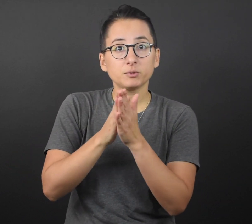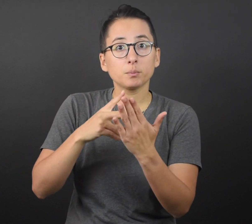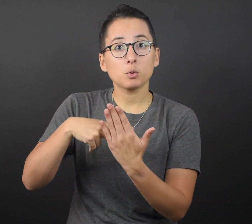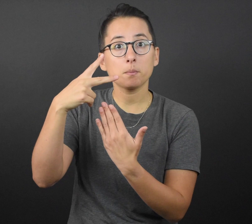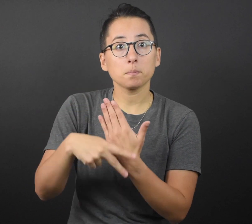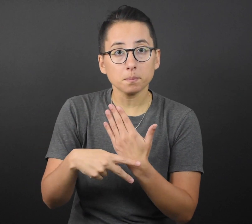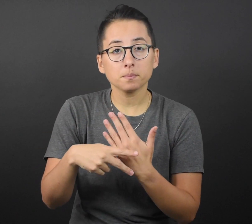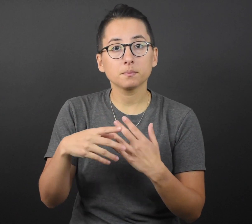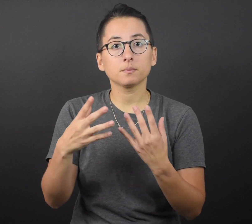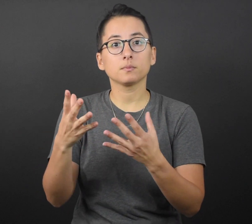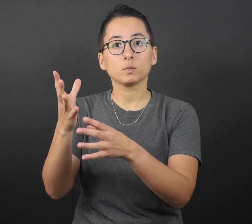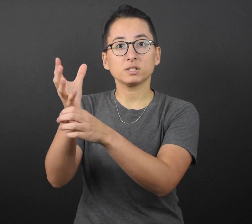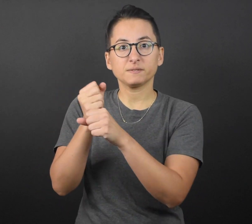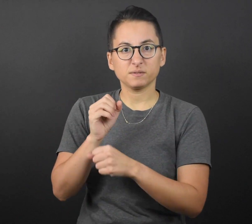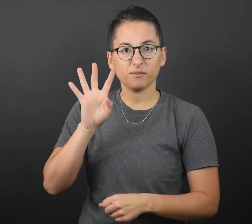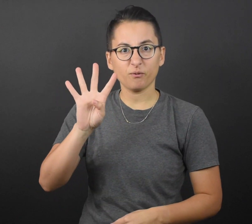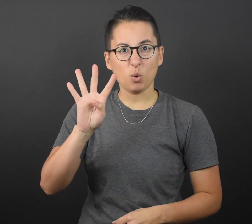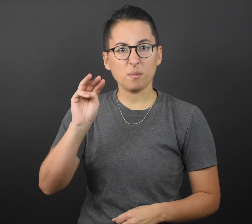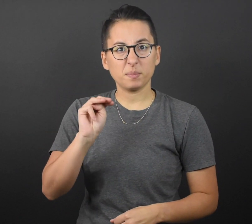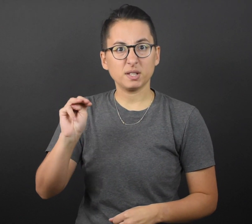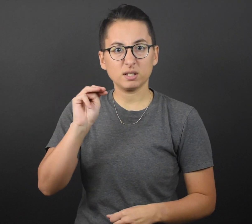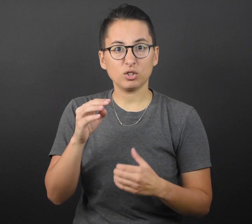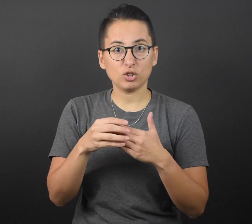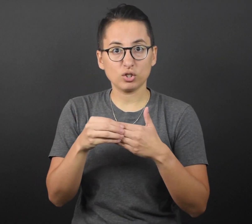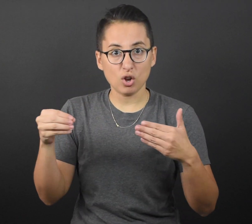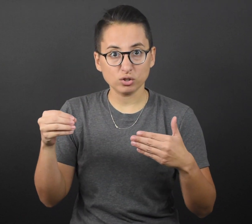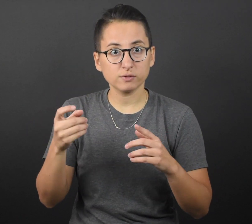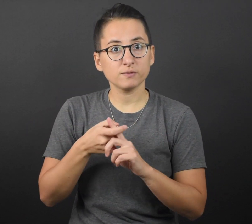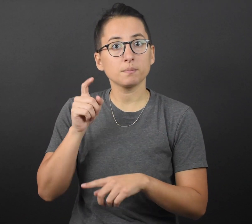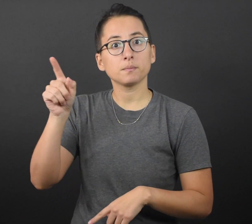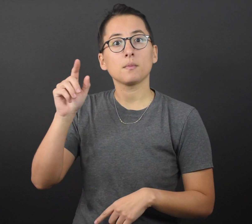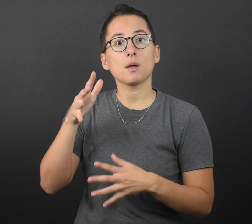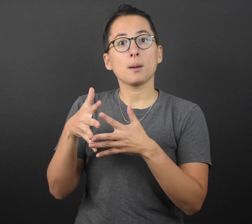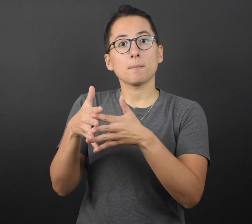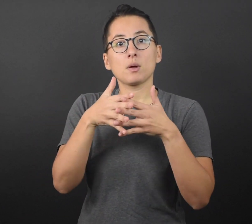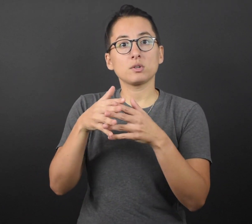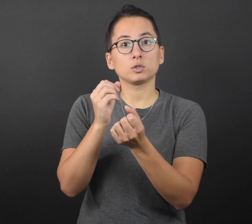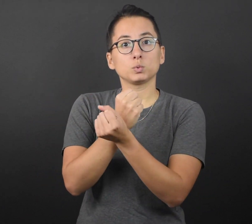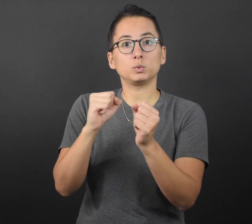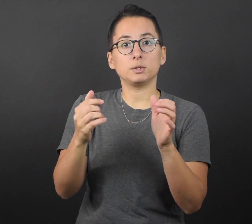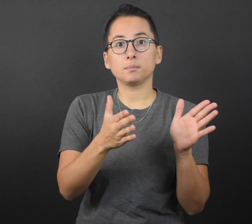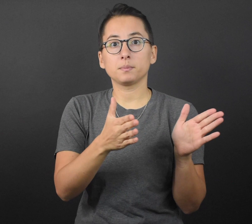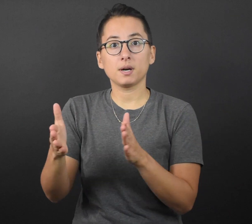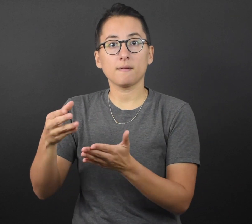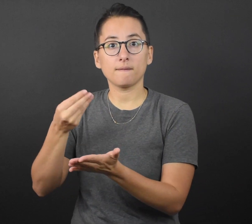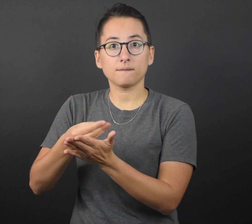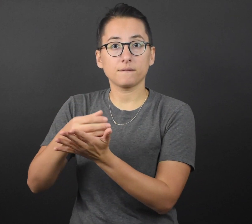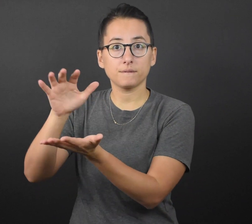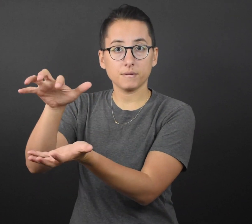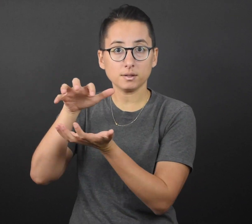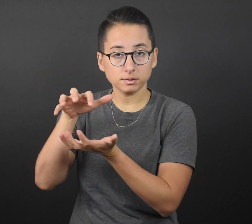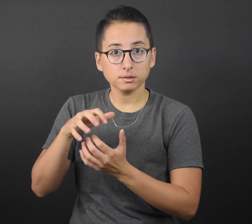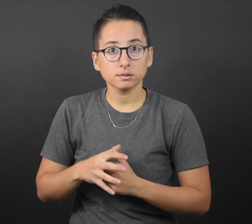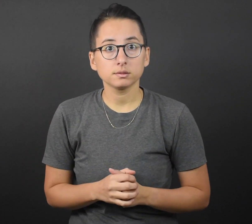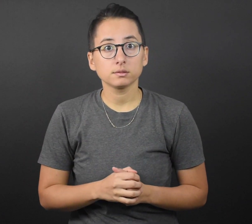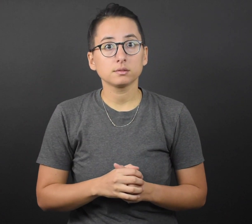The incentive program is receiving $4 million in American Rescue Plan funding, as well as